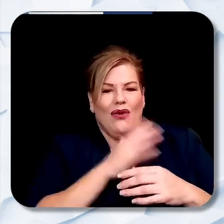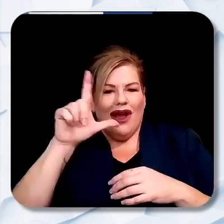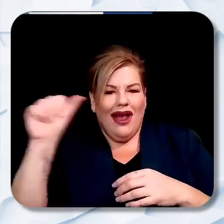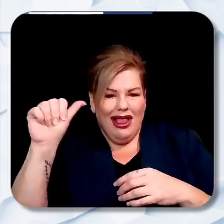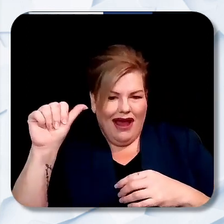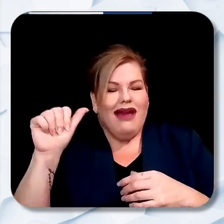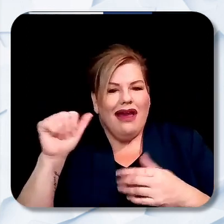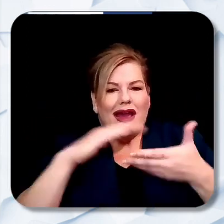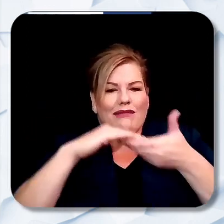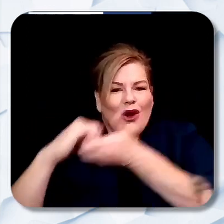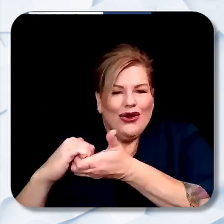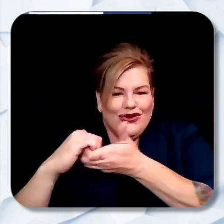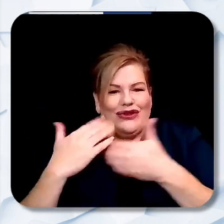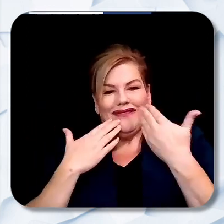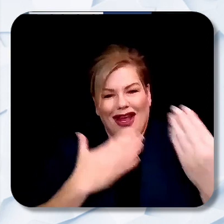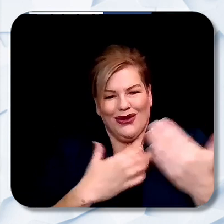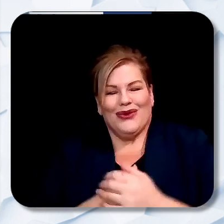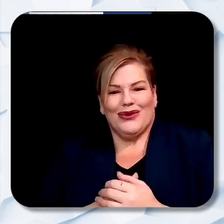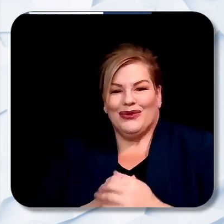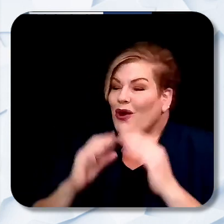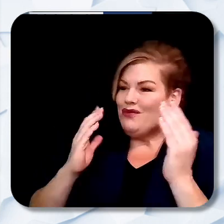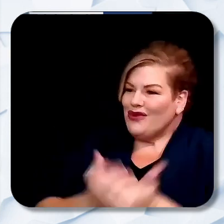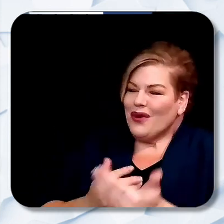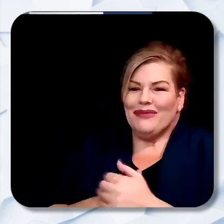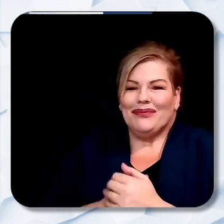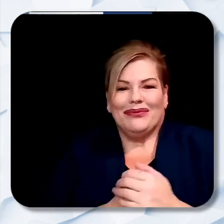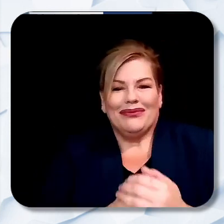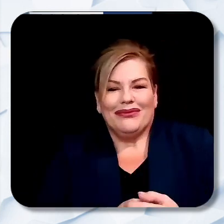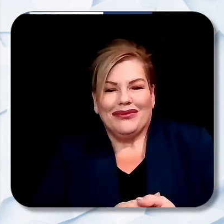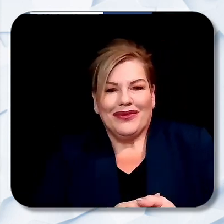Um, and welcome. We just threw you into the fire. Didn't we?